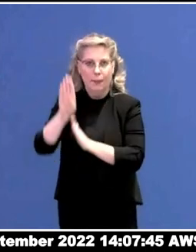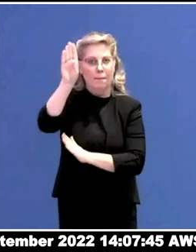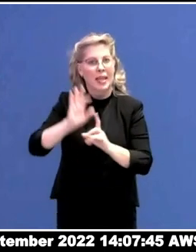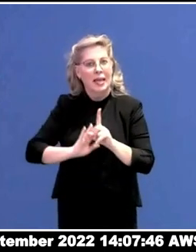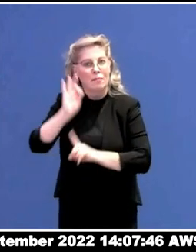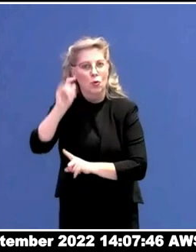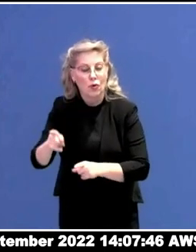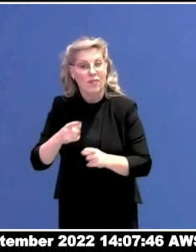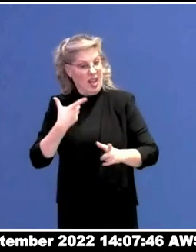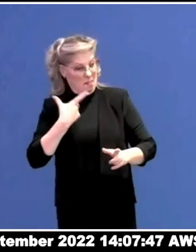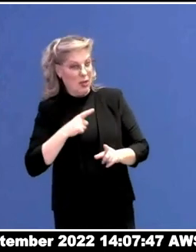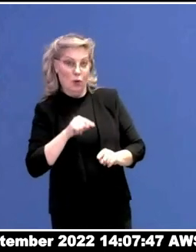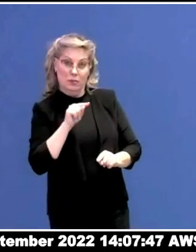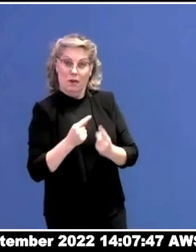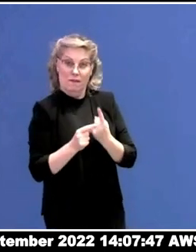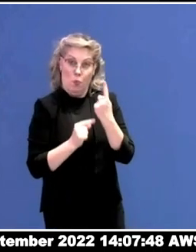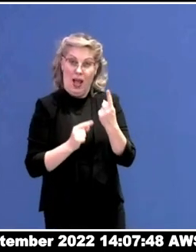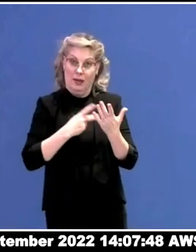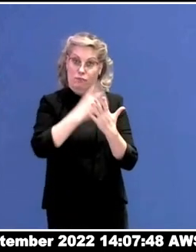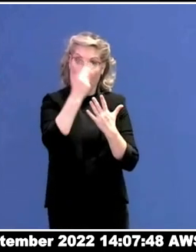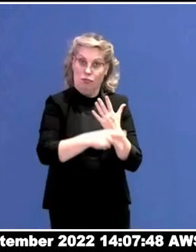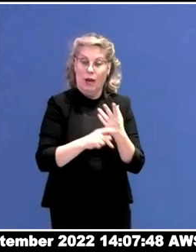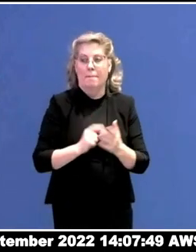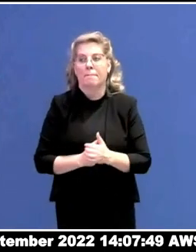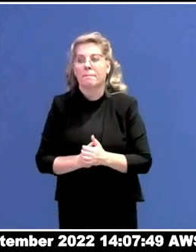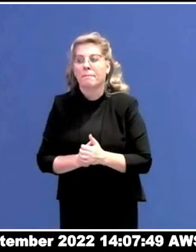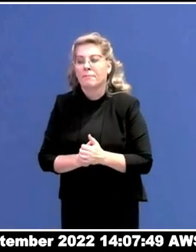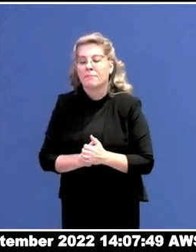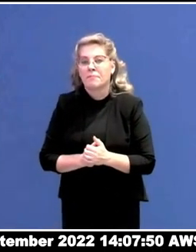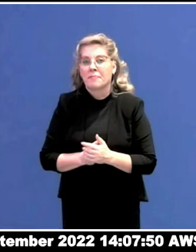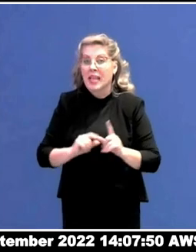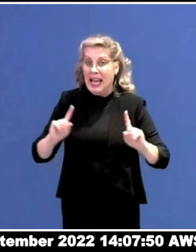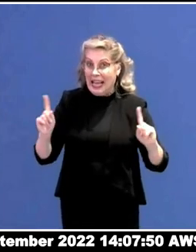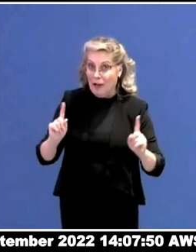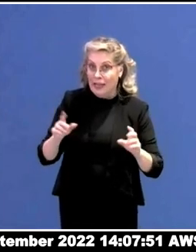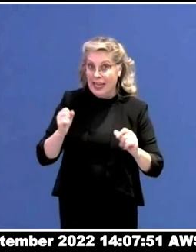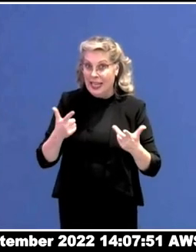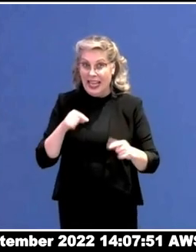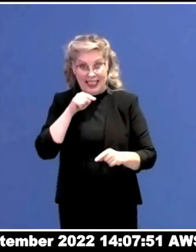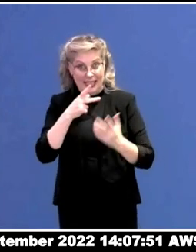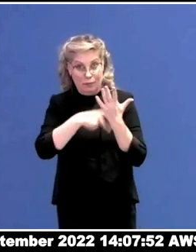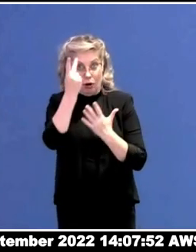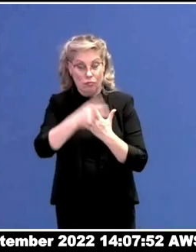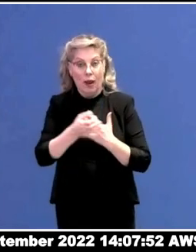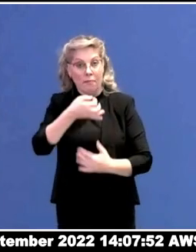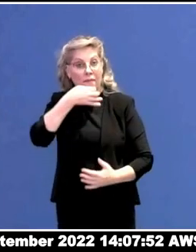this program. Currently, the WHO is offering it free. Prison staff can do it online.